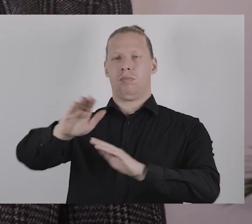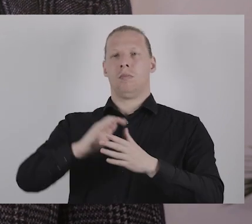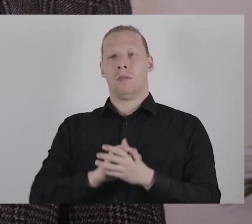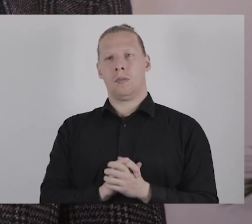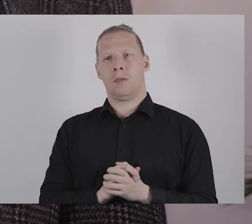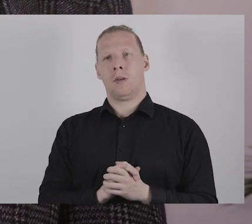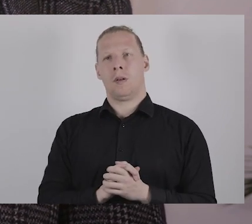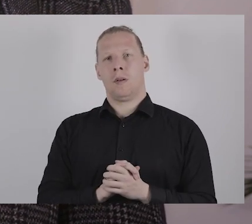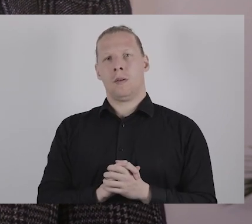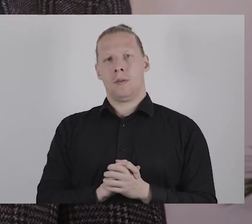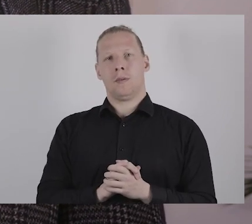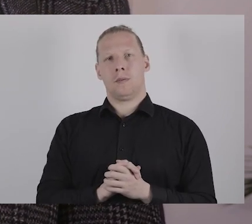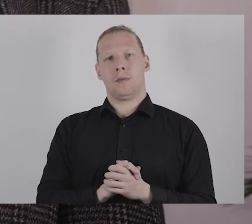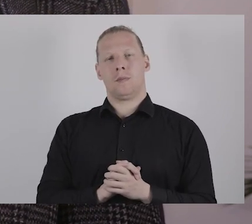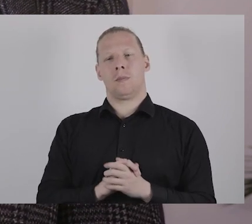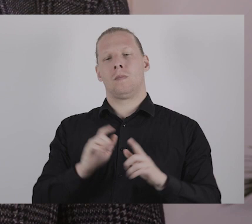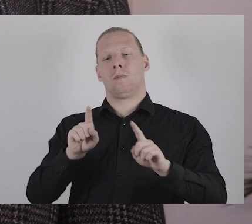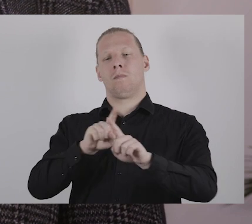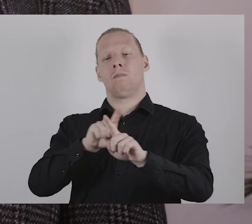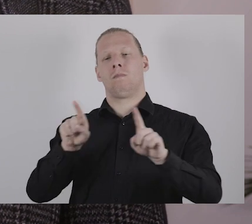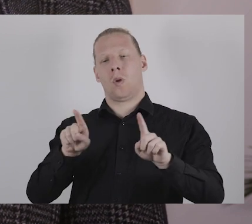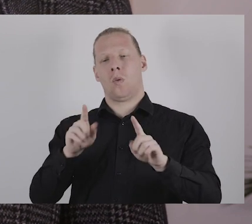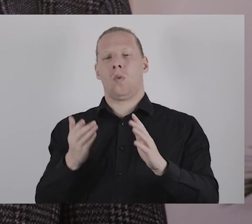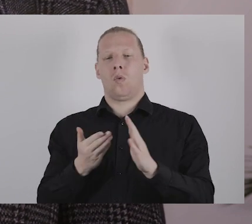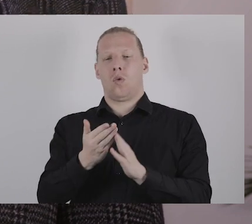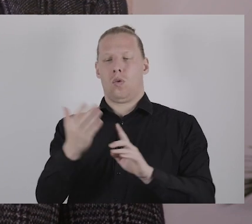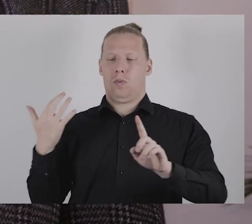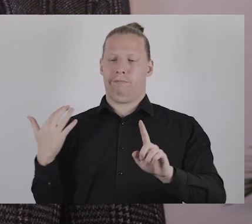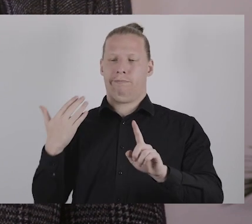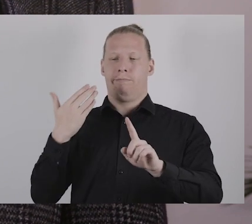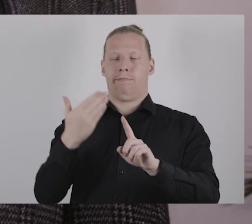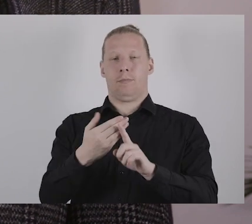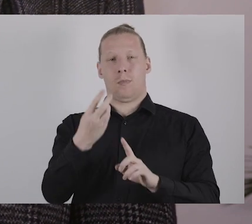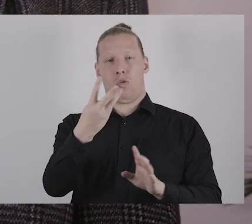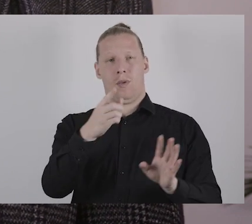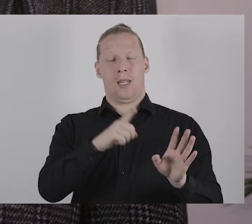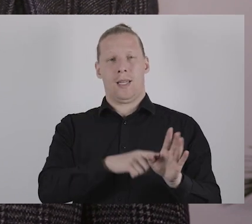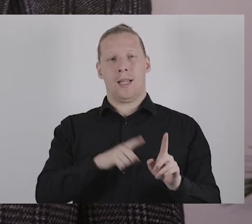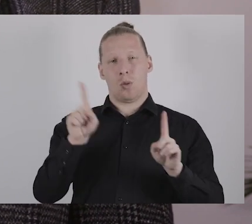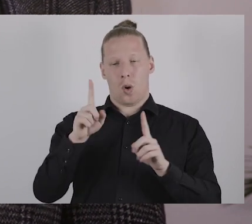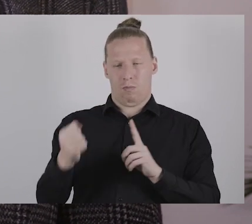You faced not only a challenging time in this last year but in the last three years,